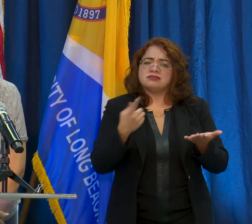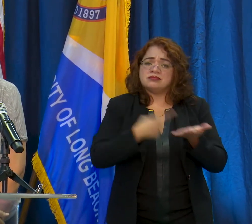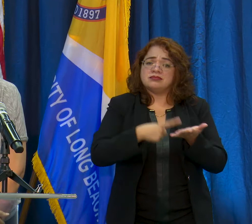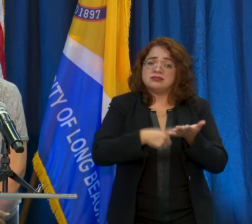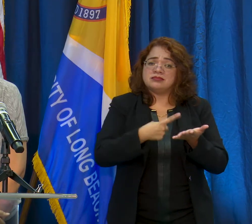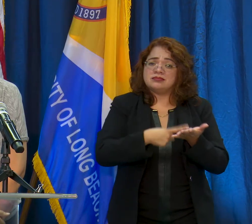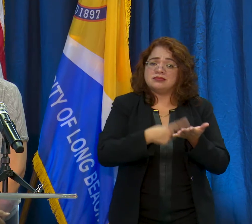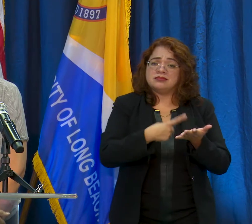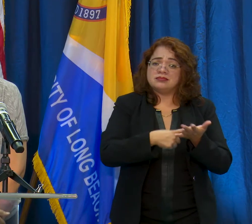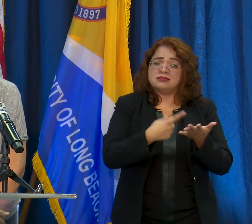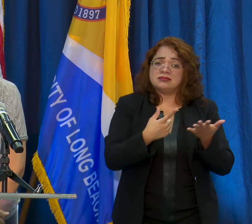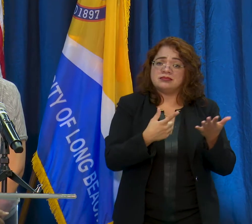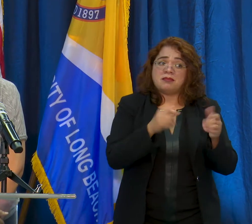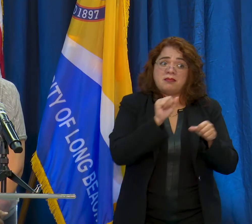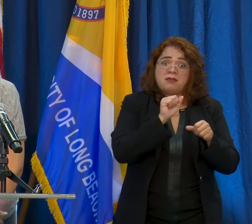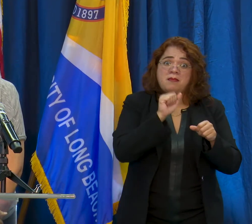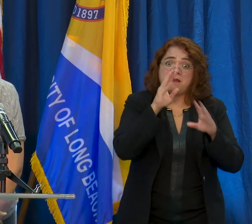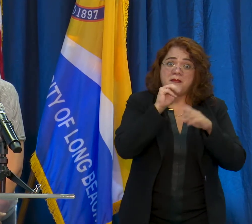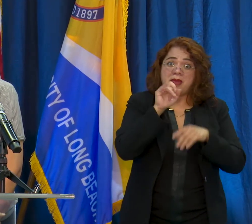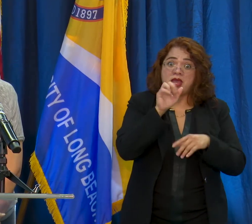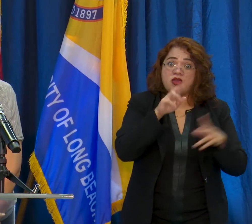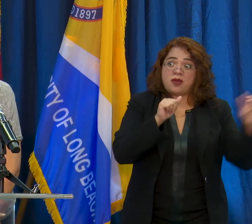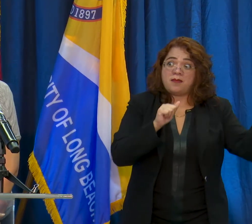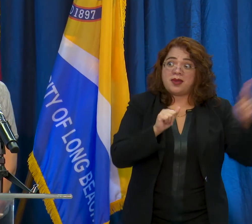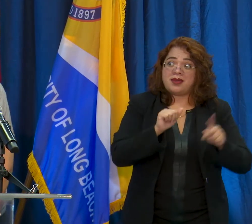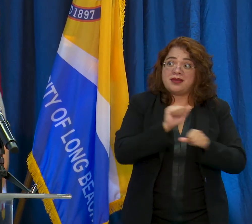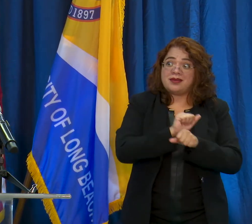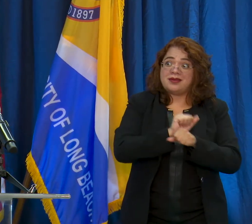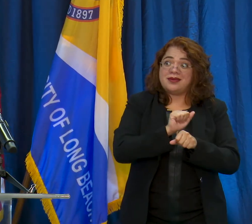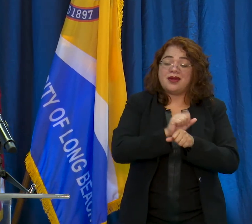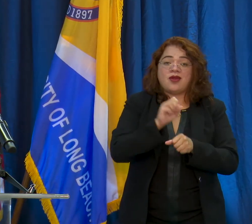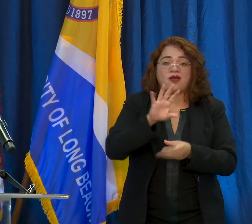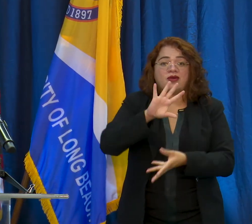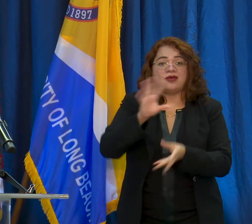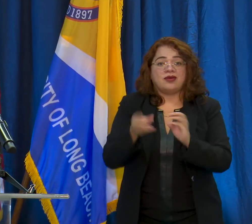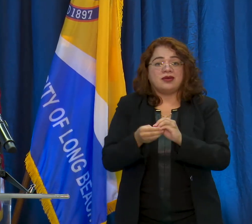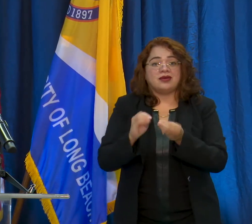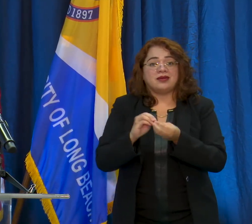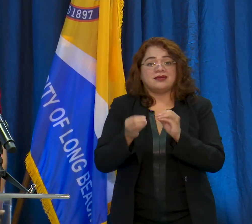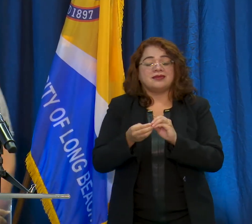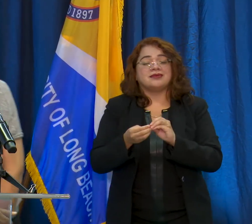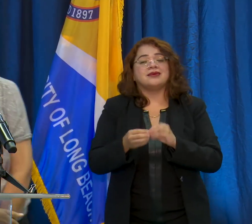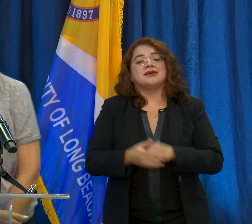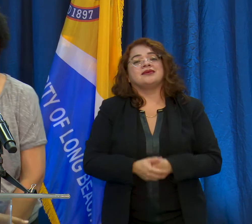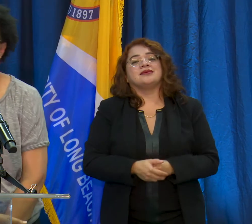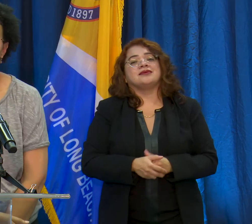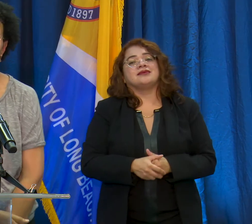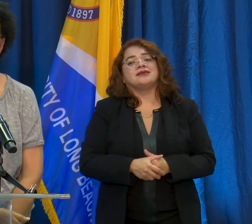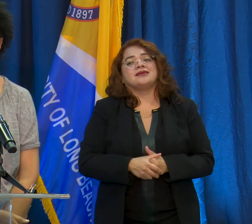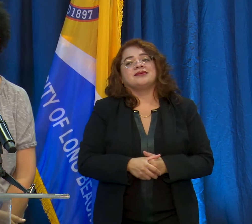coming back to work so soon or just the totality of the numbers?